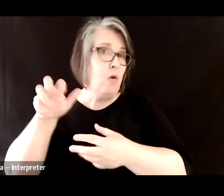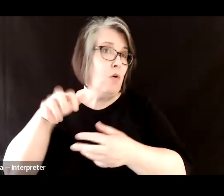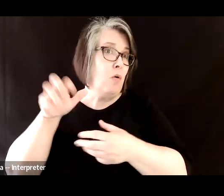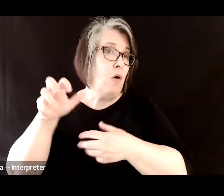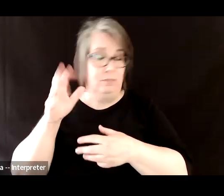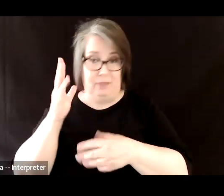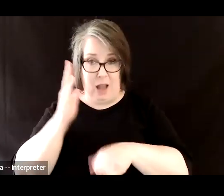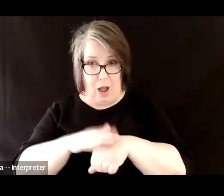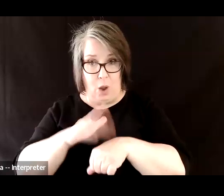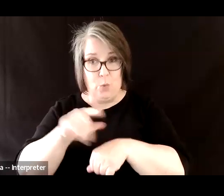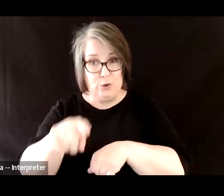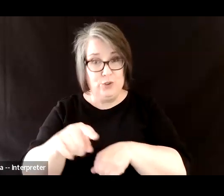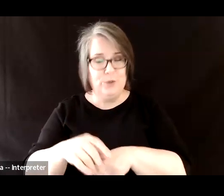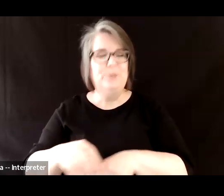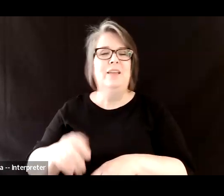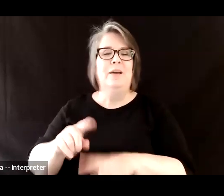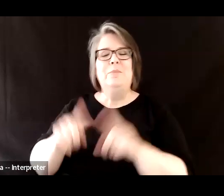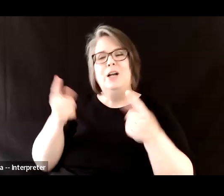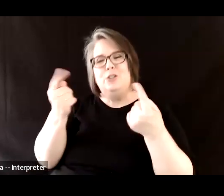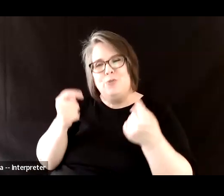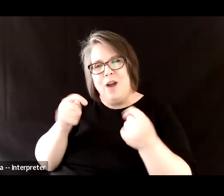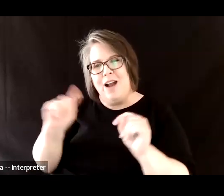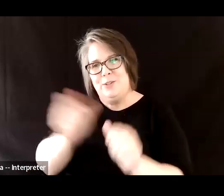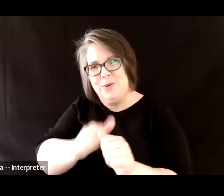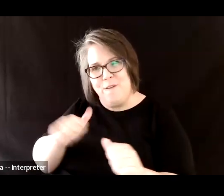You know would. Tried to avoid the loud